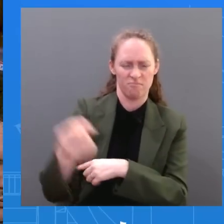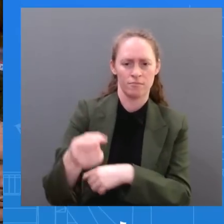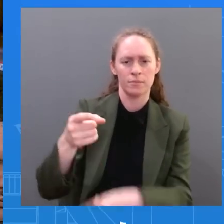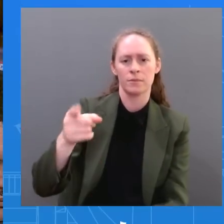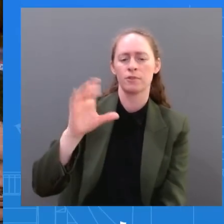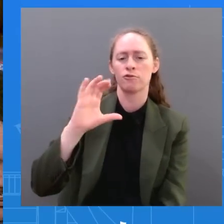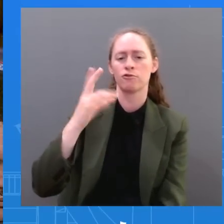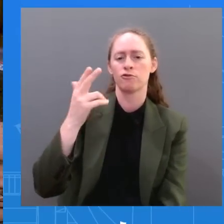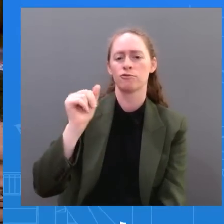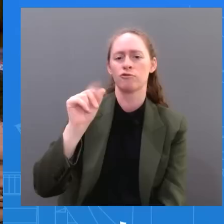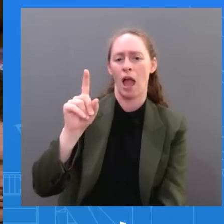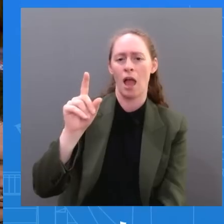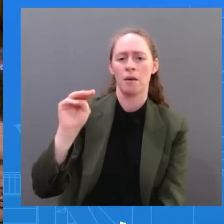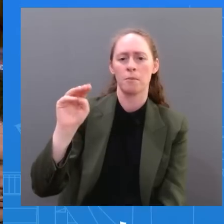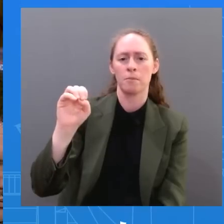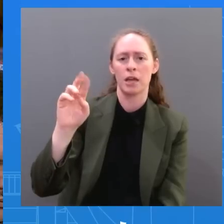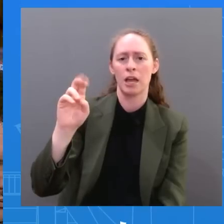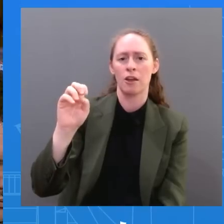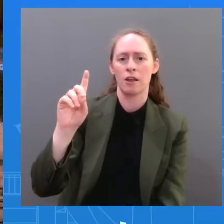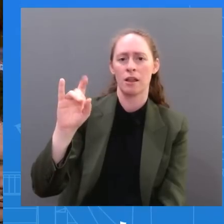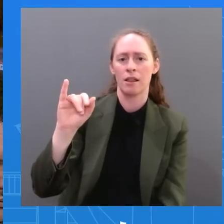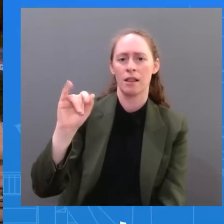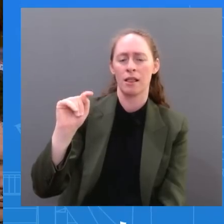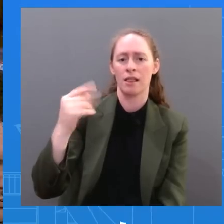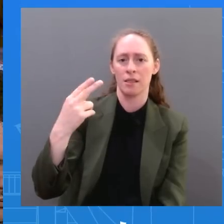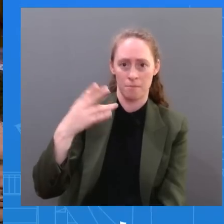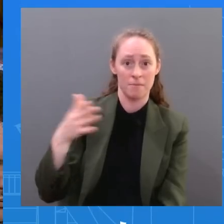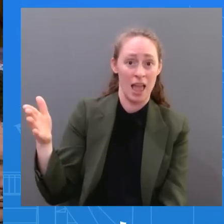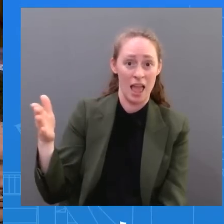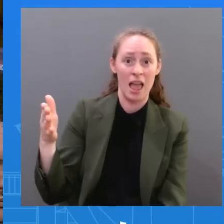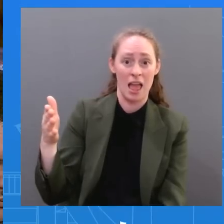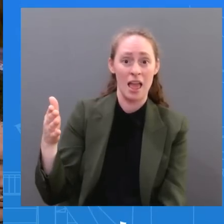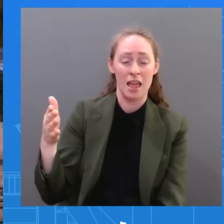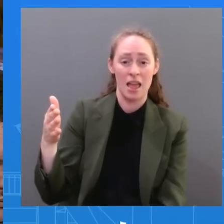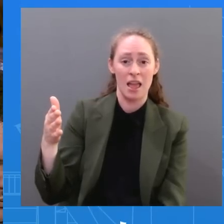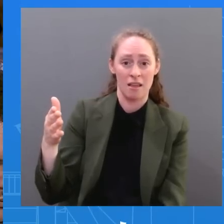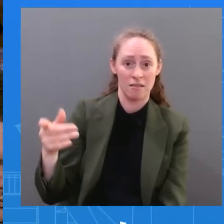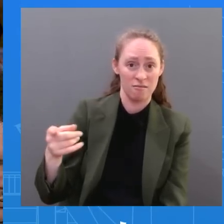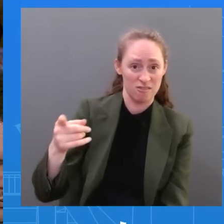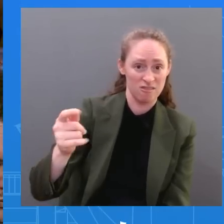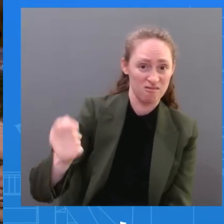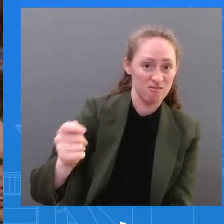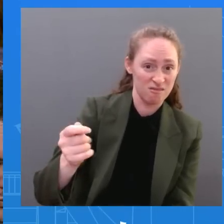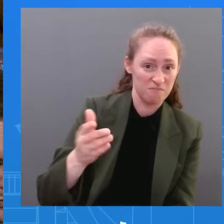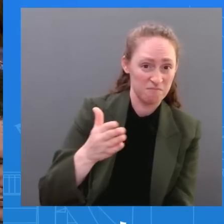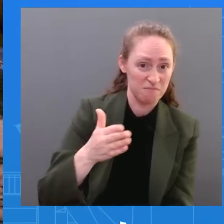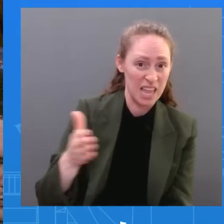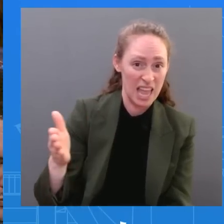So does the President plan to nominate this individual who has come under criticism for being --